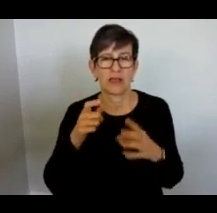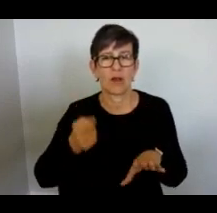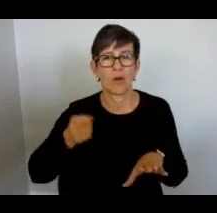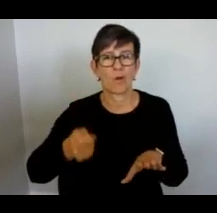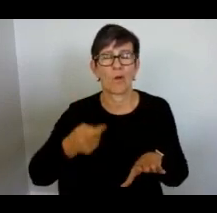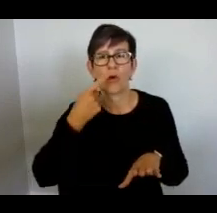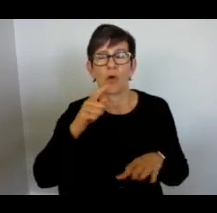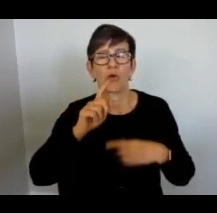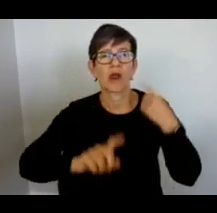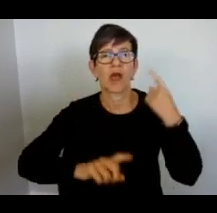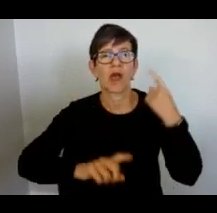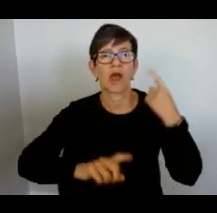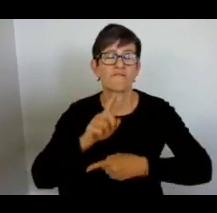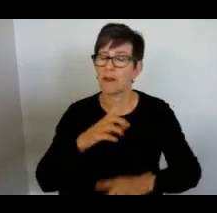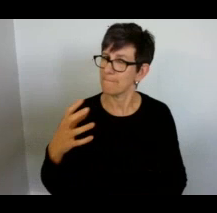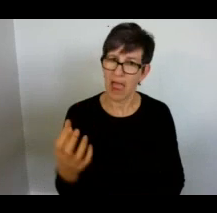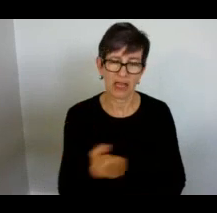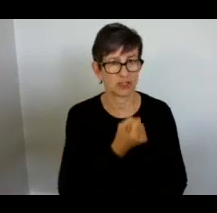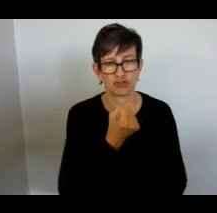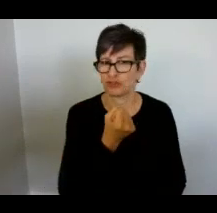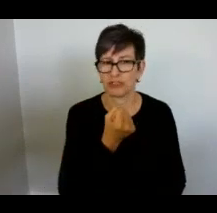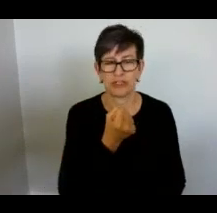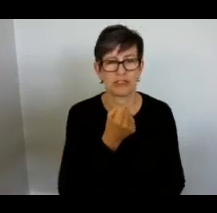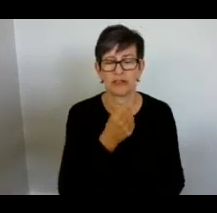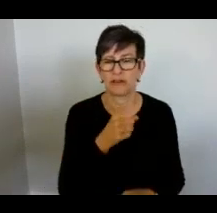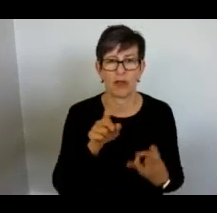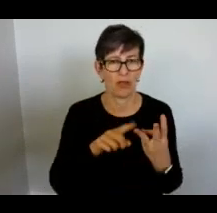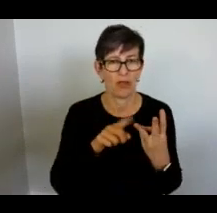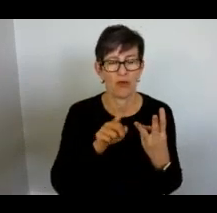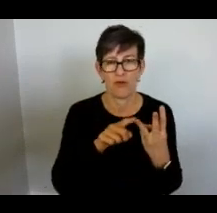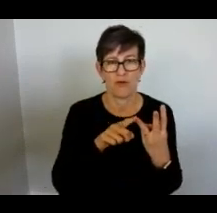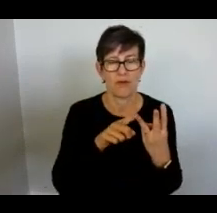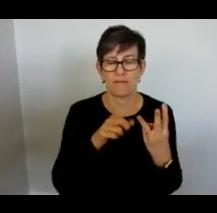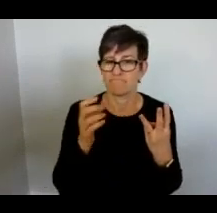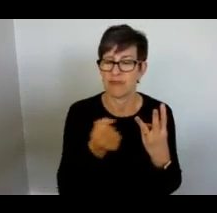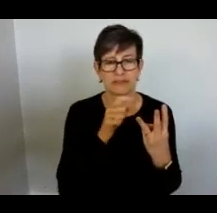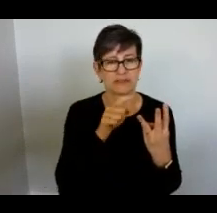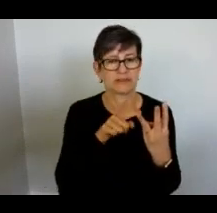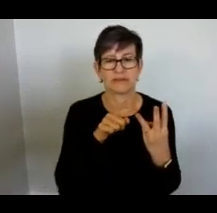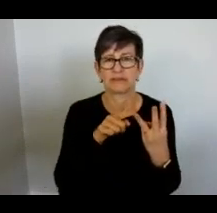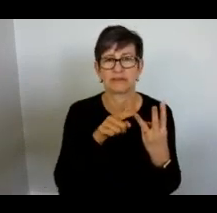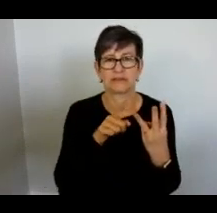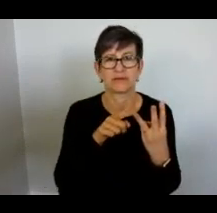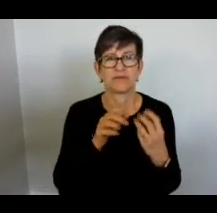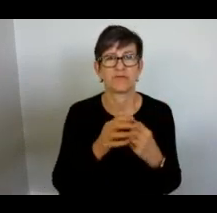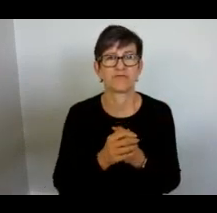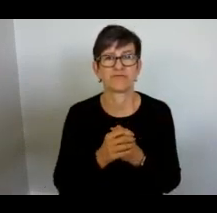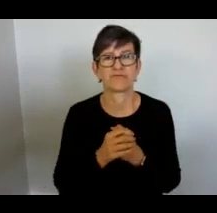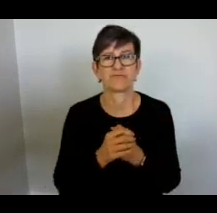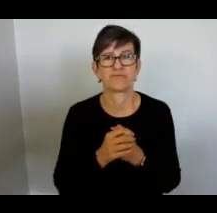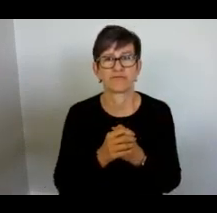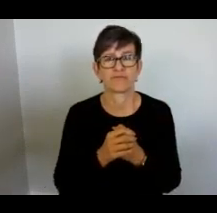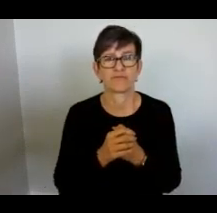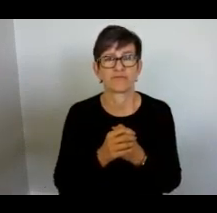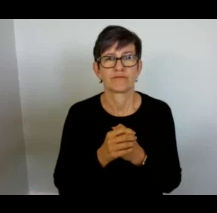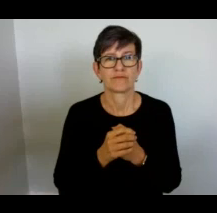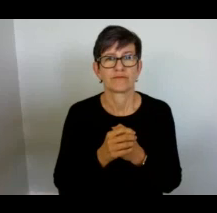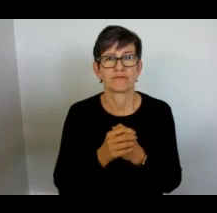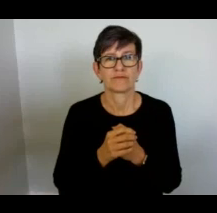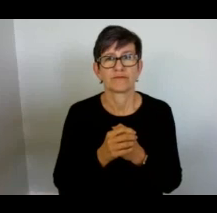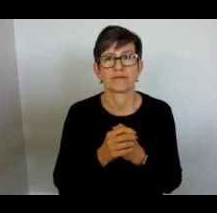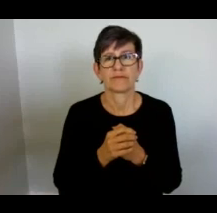part of the litigation process where one or more parties or participants are opposing the order